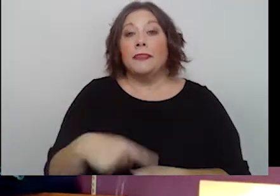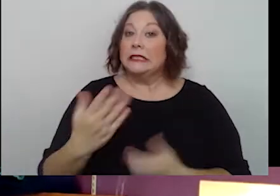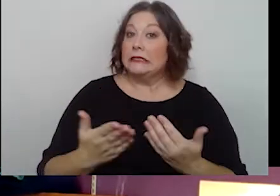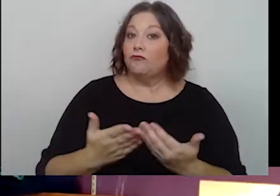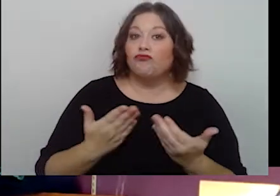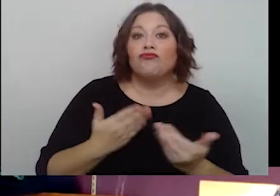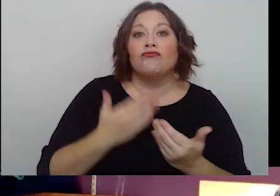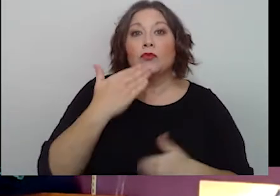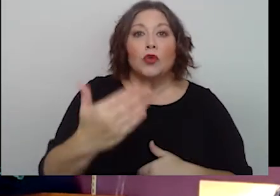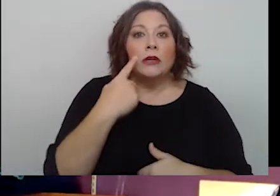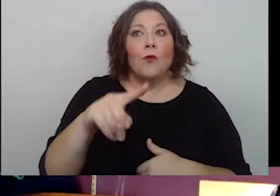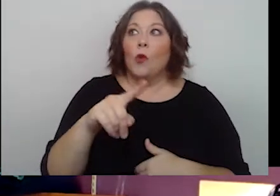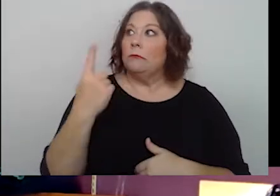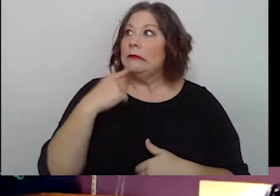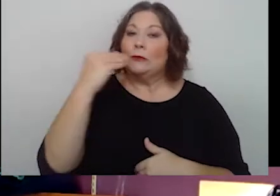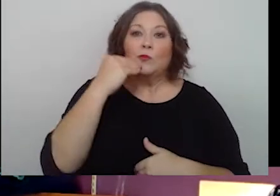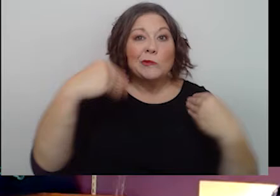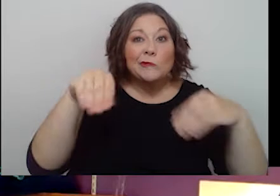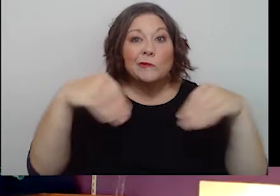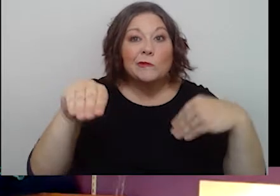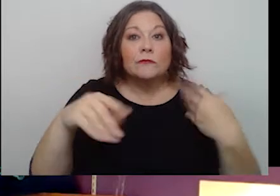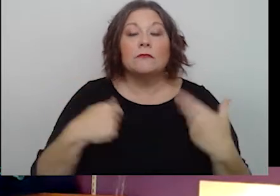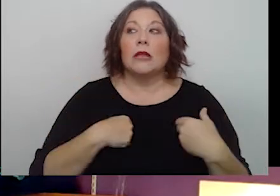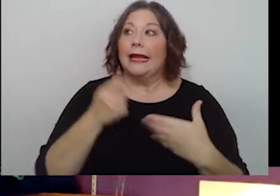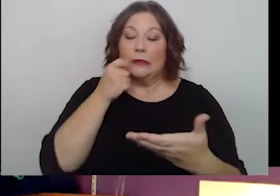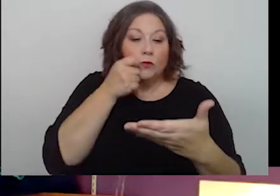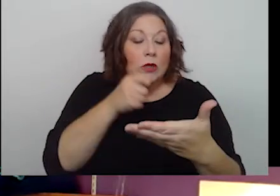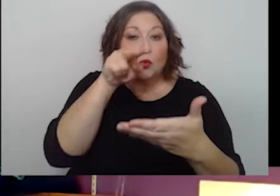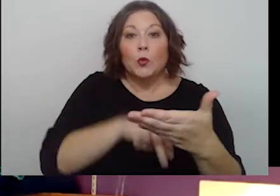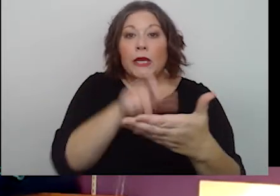me when I'm going in, like say a grocery store, I could use it to be able to read a label on a